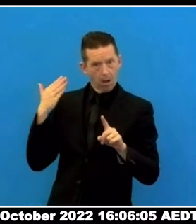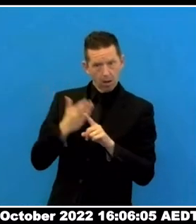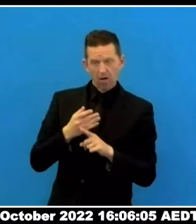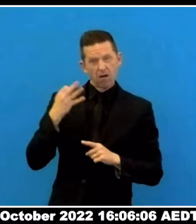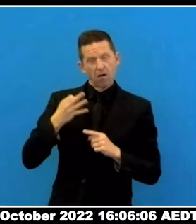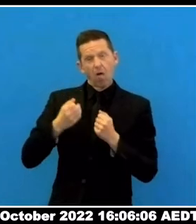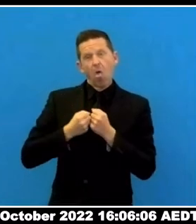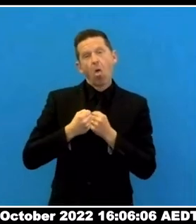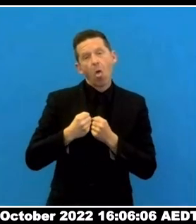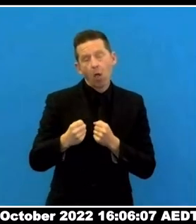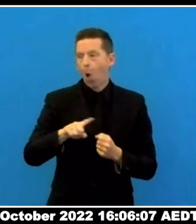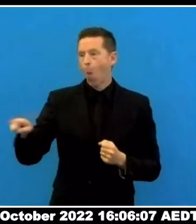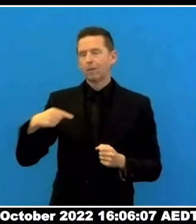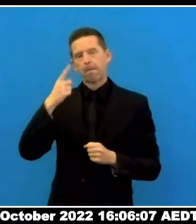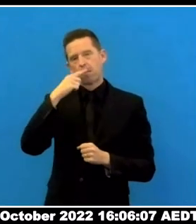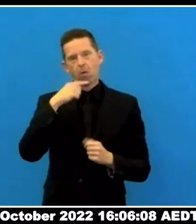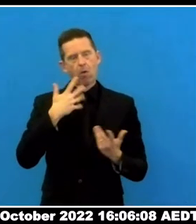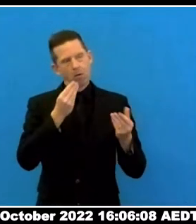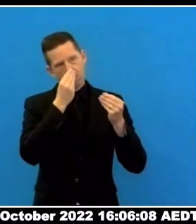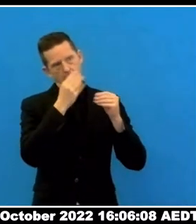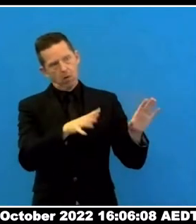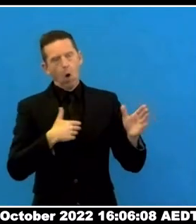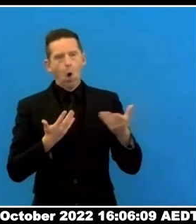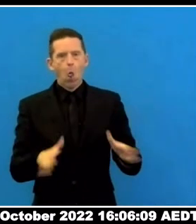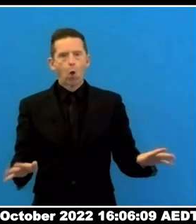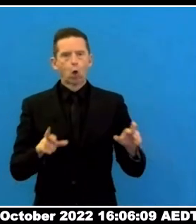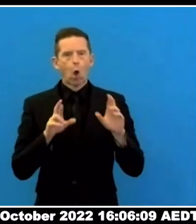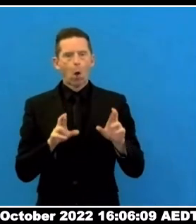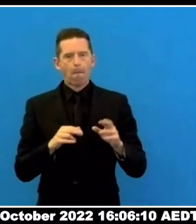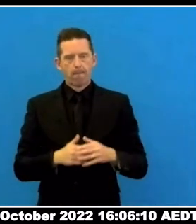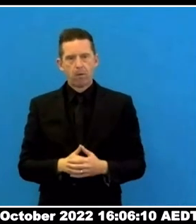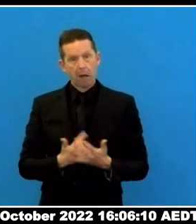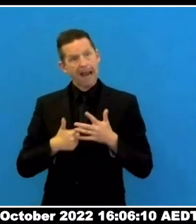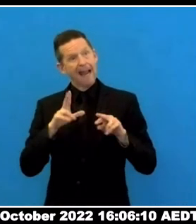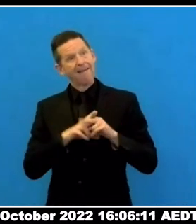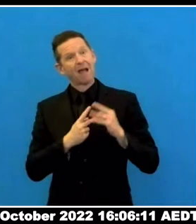If this stayed back, God knows how these children